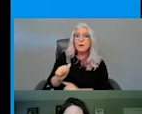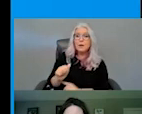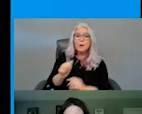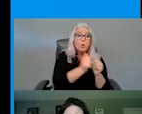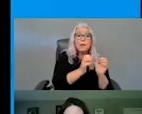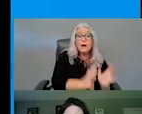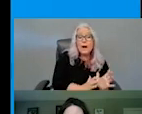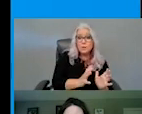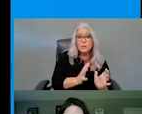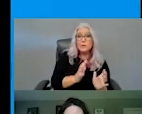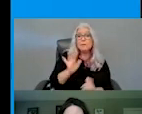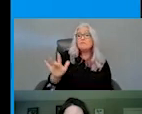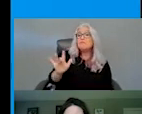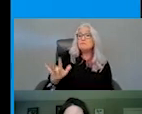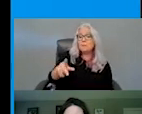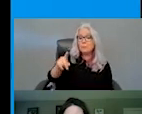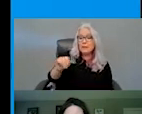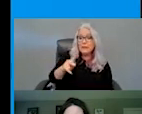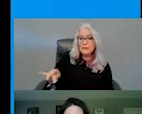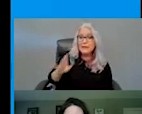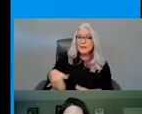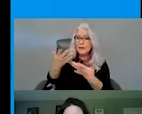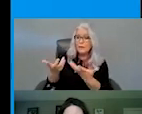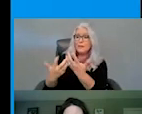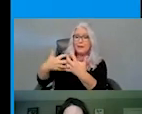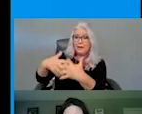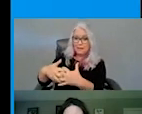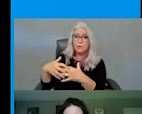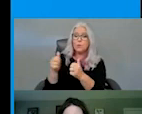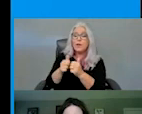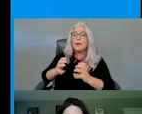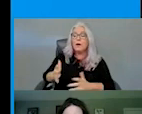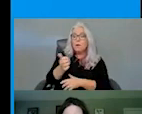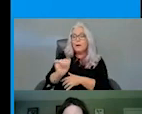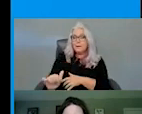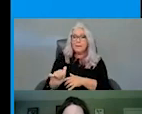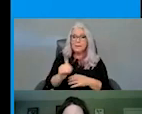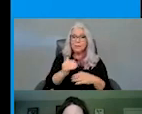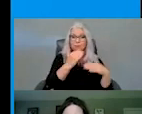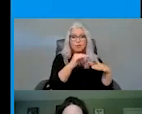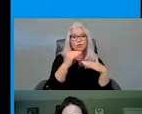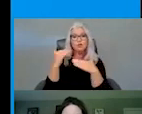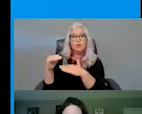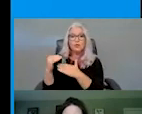Amongst the other terms without restrictions or limitations of any kind which we can see frequently in many contexts